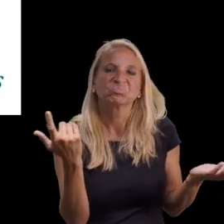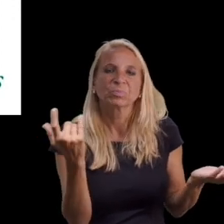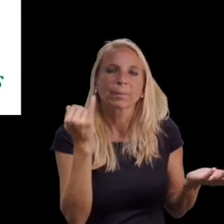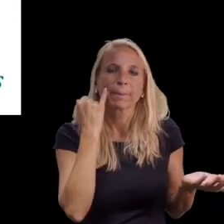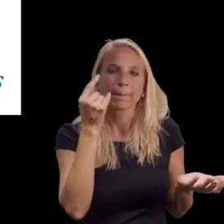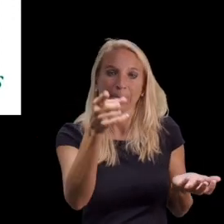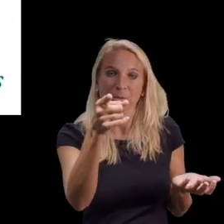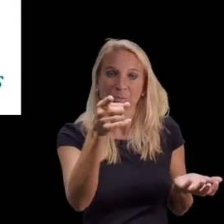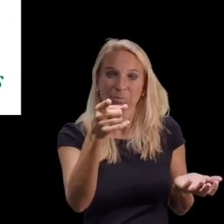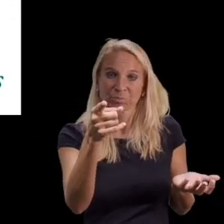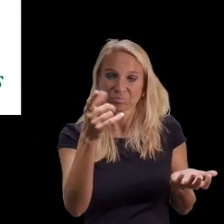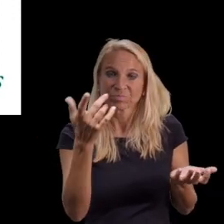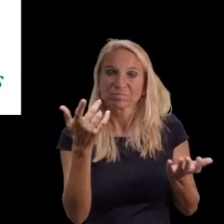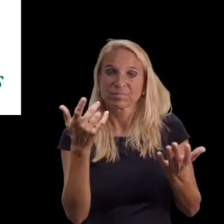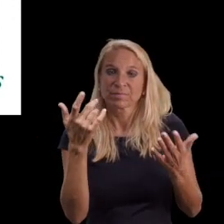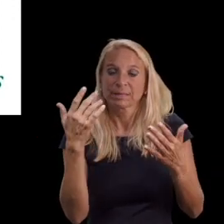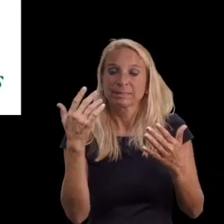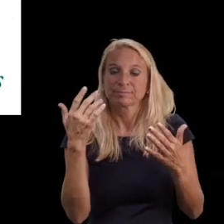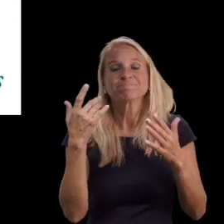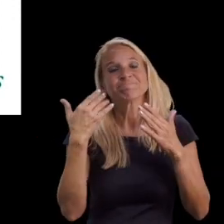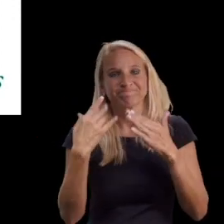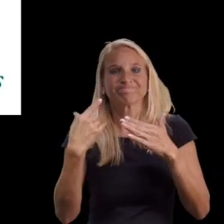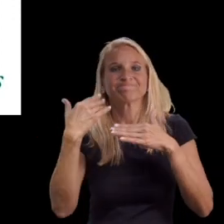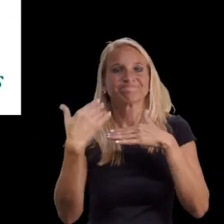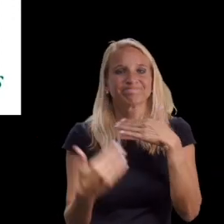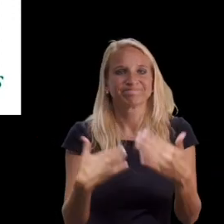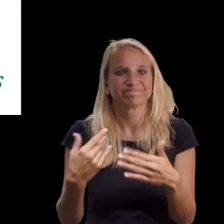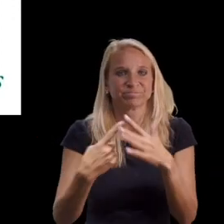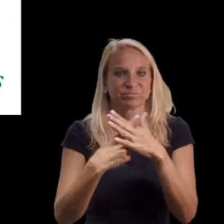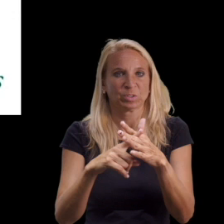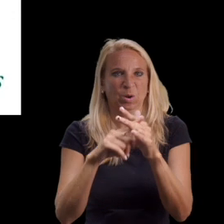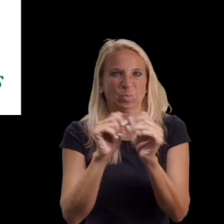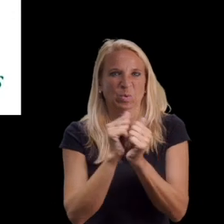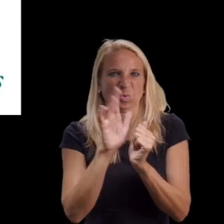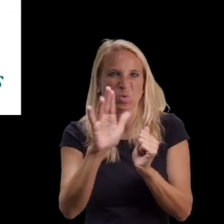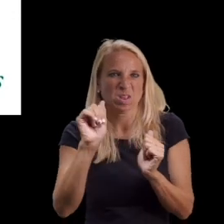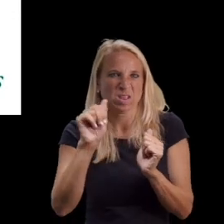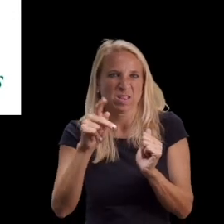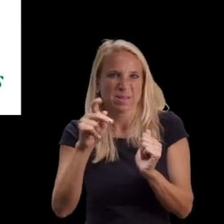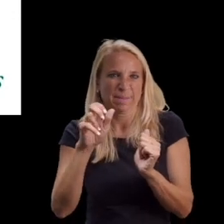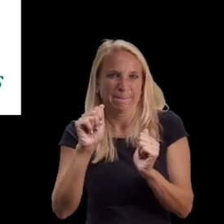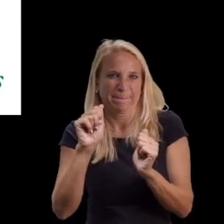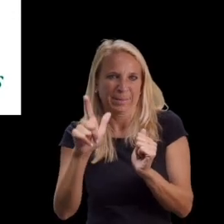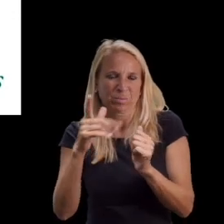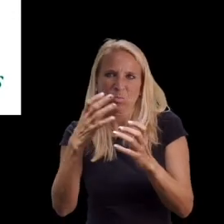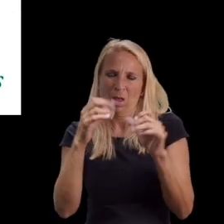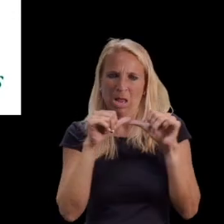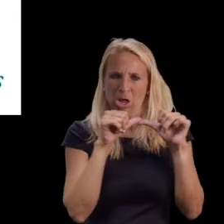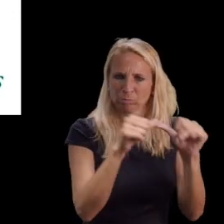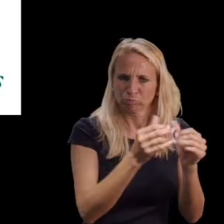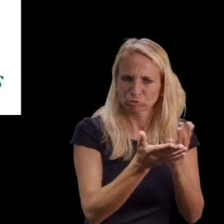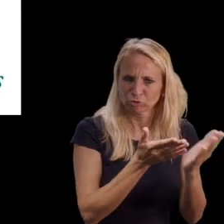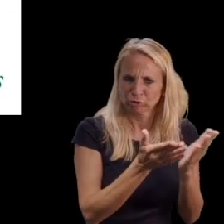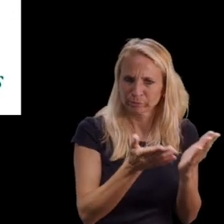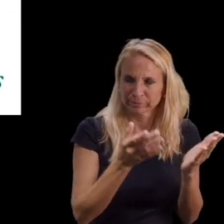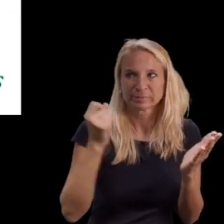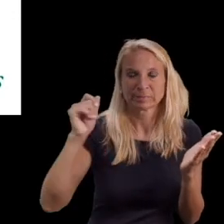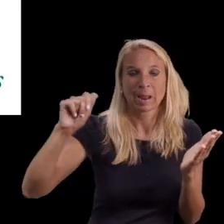so let's say you went through your initial appeal. You asked for services to be continued, pending that initial appeal.